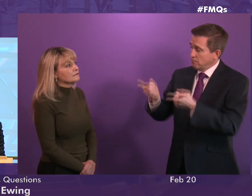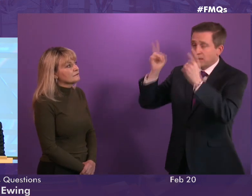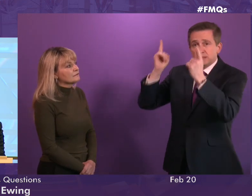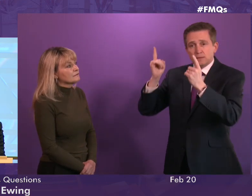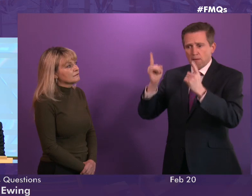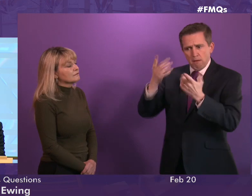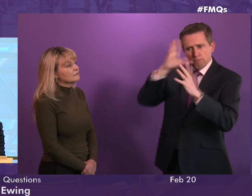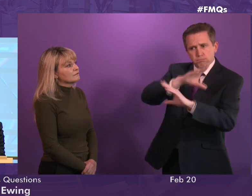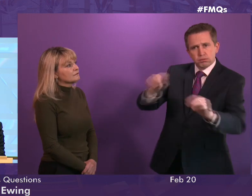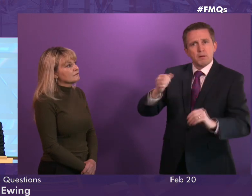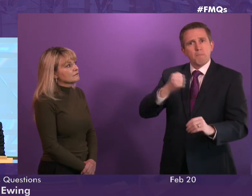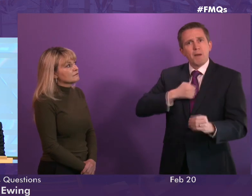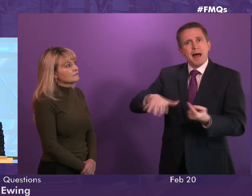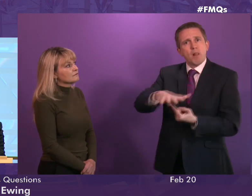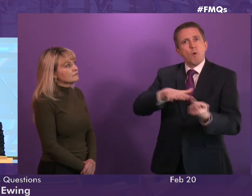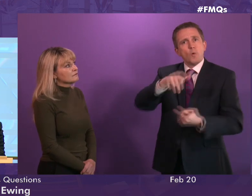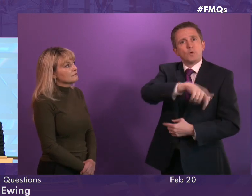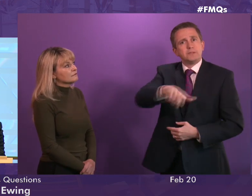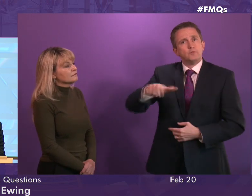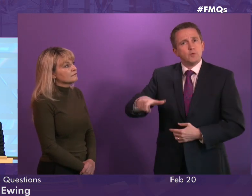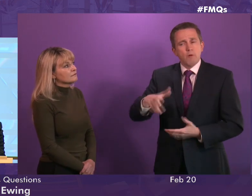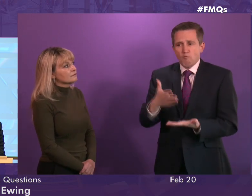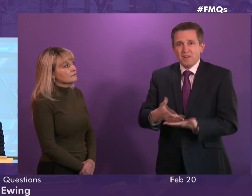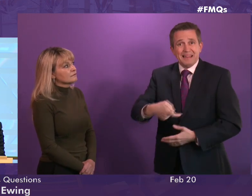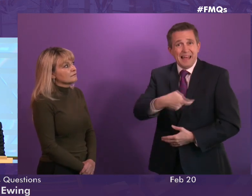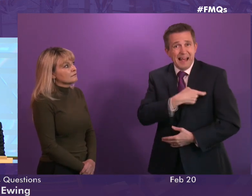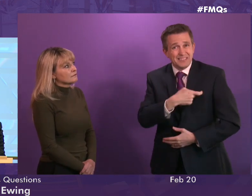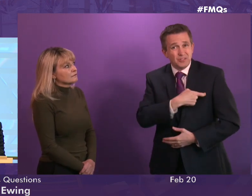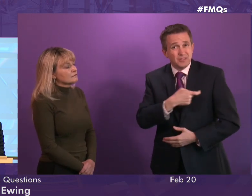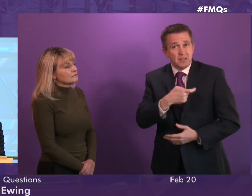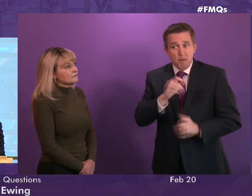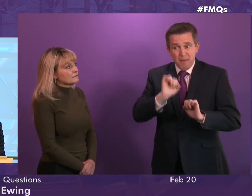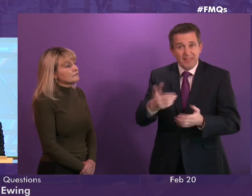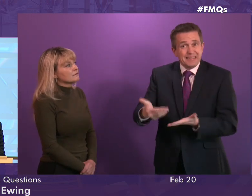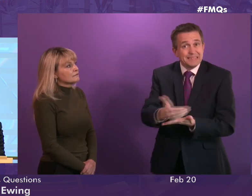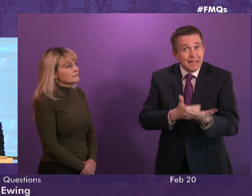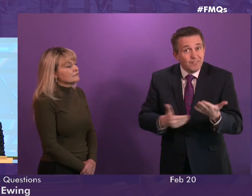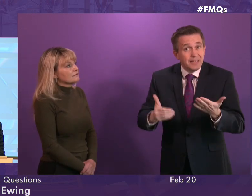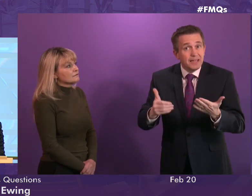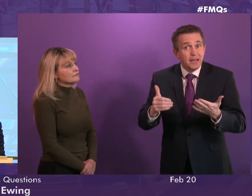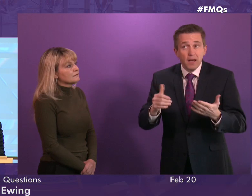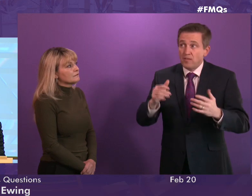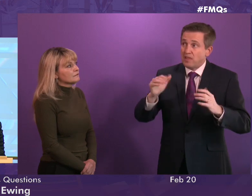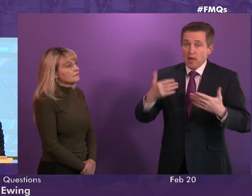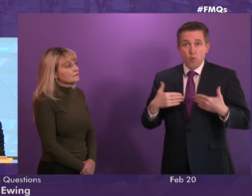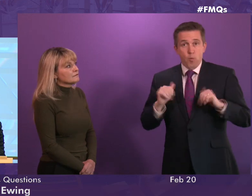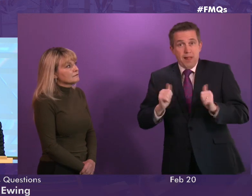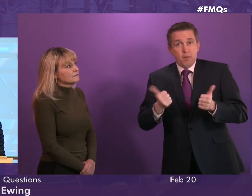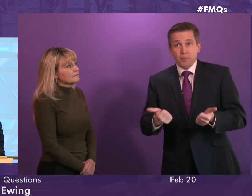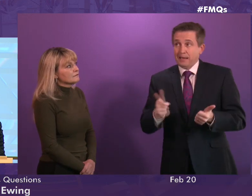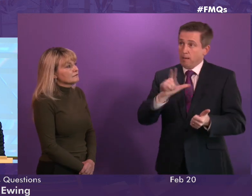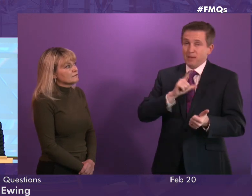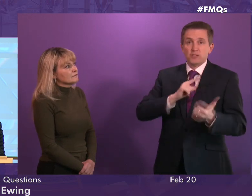my constituents, who remain very anxious about safety, health and environmental impacts?